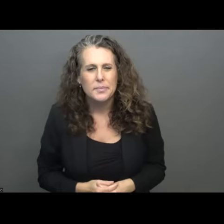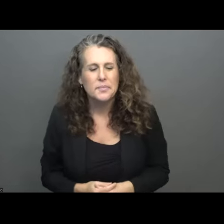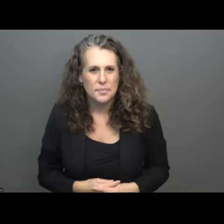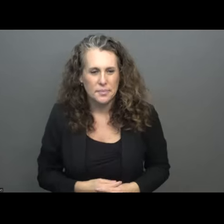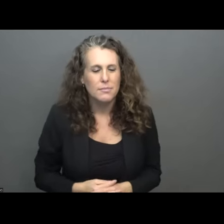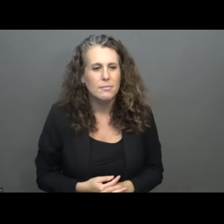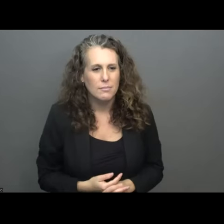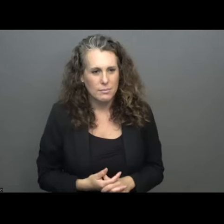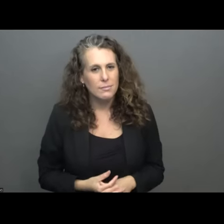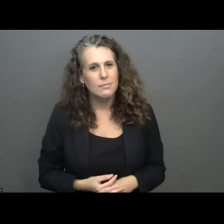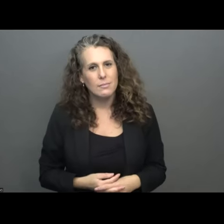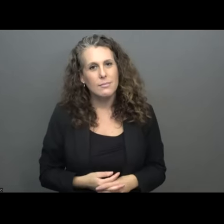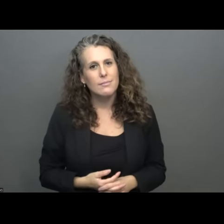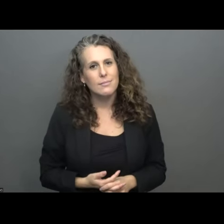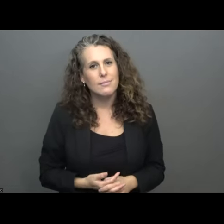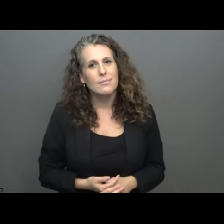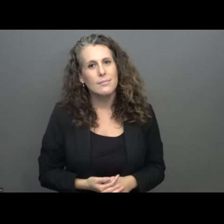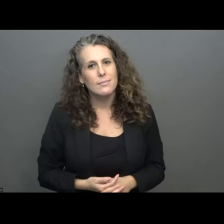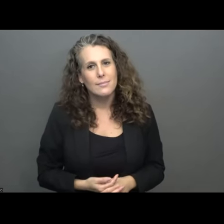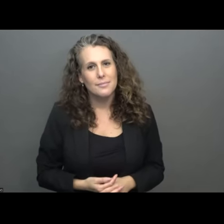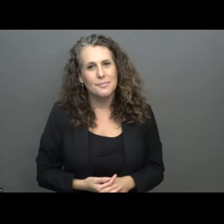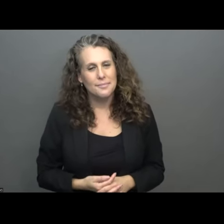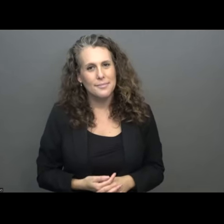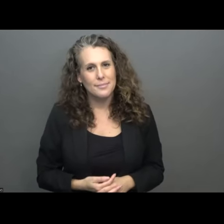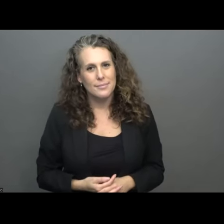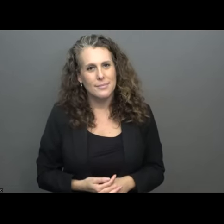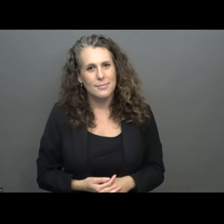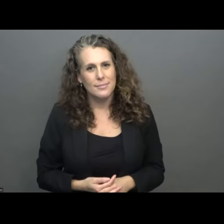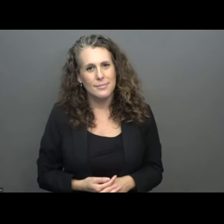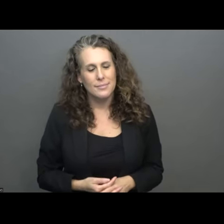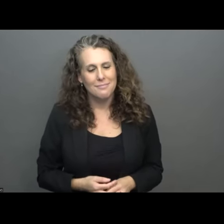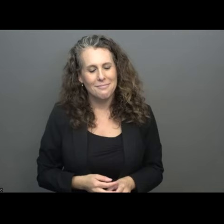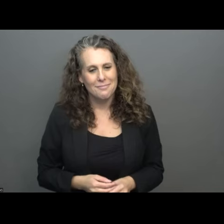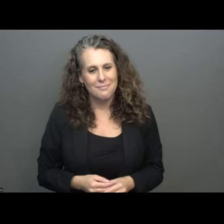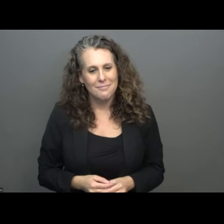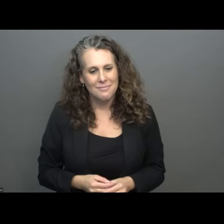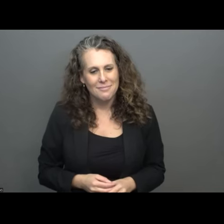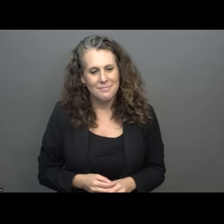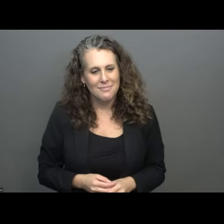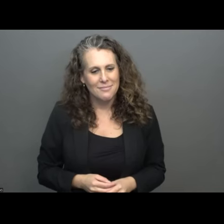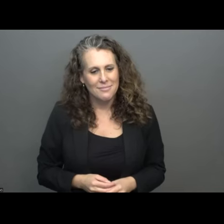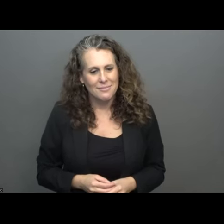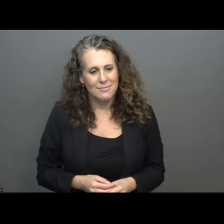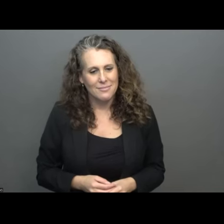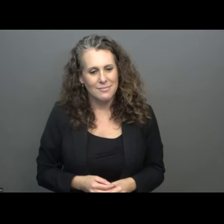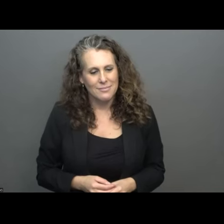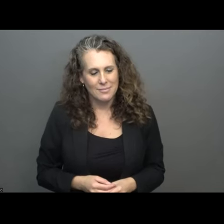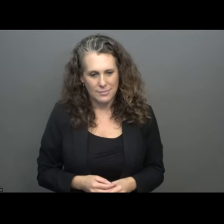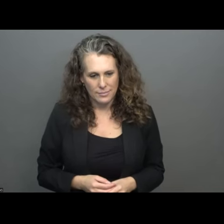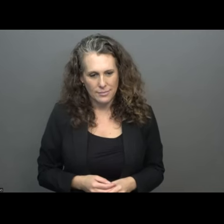she wants a competency in it. 14:09:59 I'll pass the responsible communication